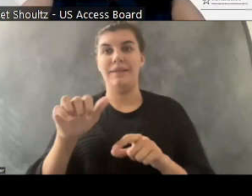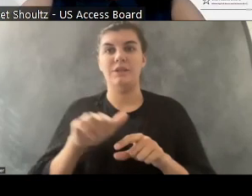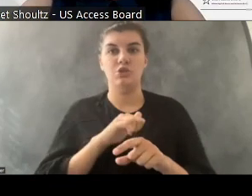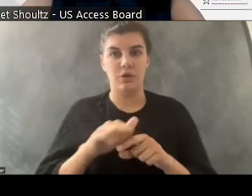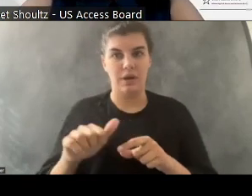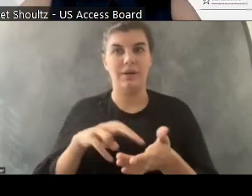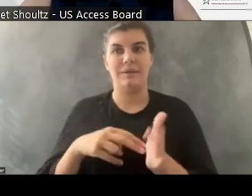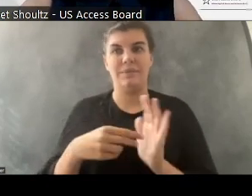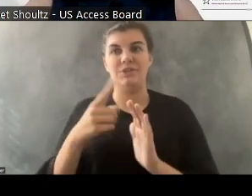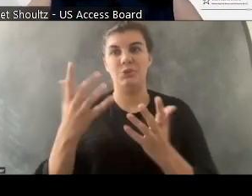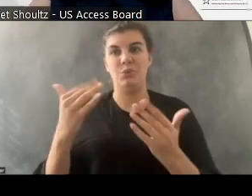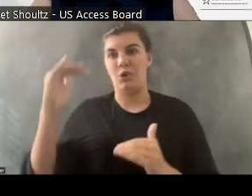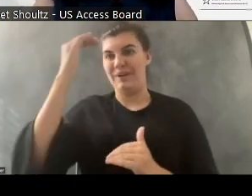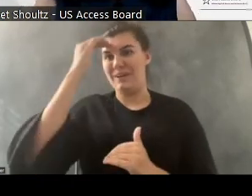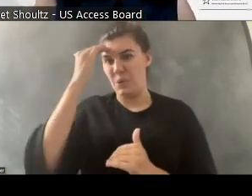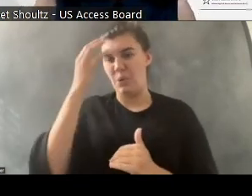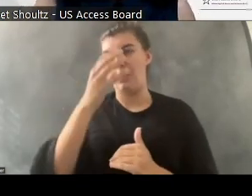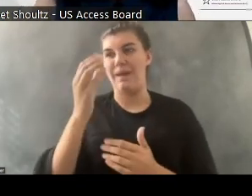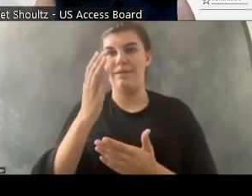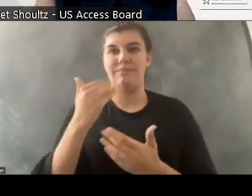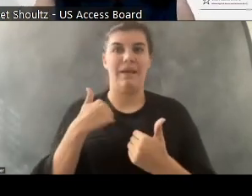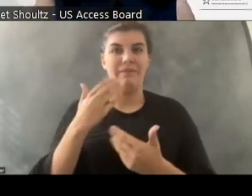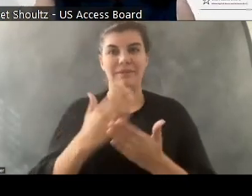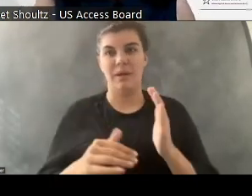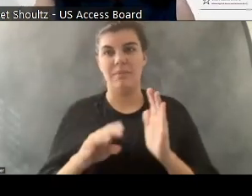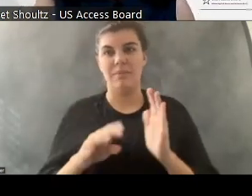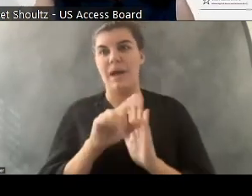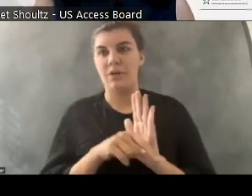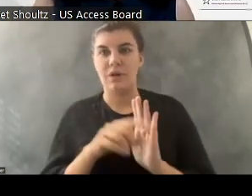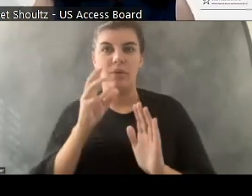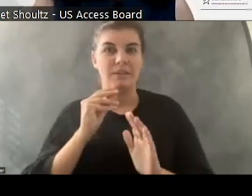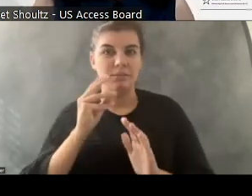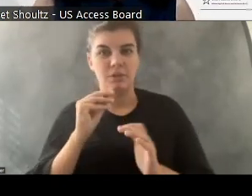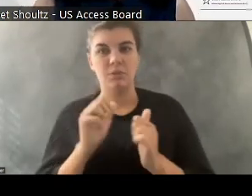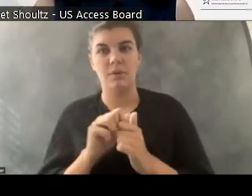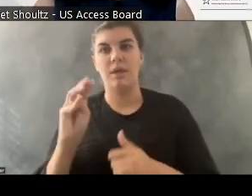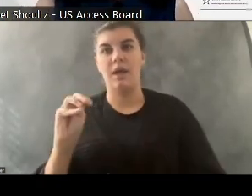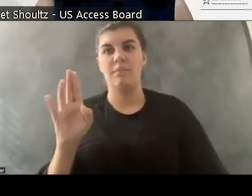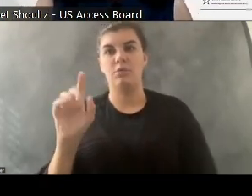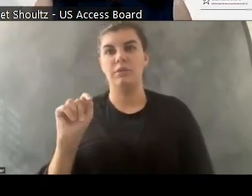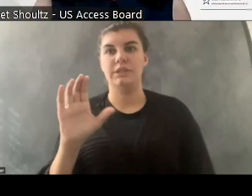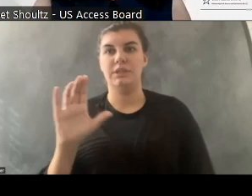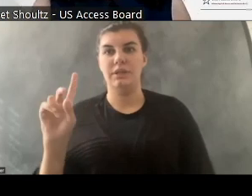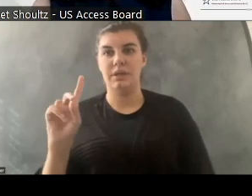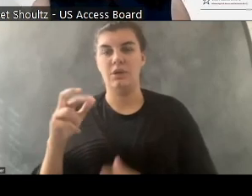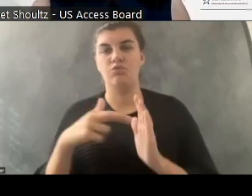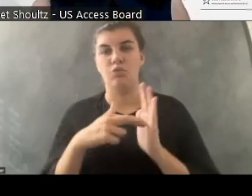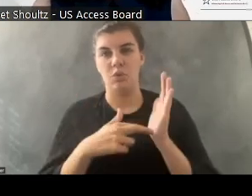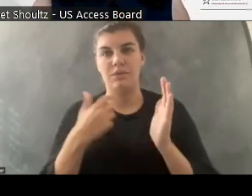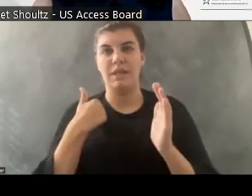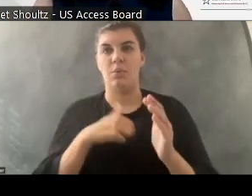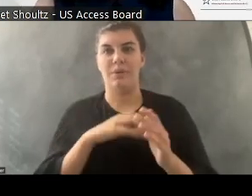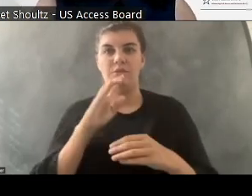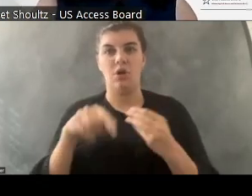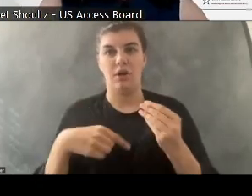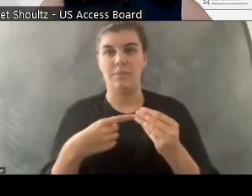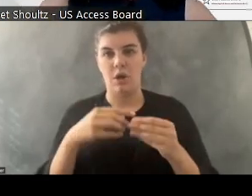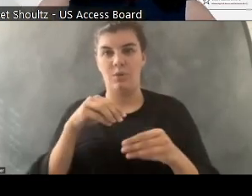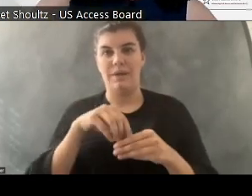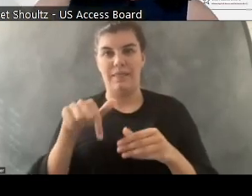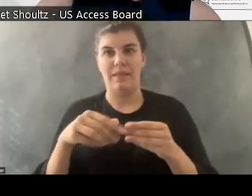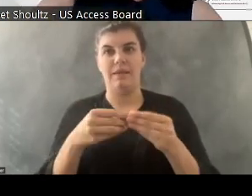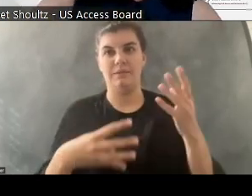the NPRM and have some familiarity with the MUTCD provisions that we reference in the NPRM.